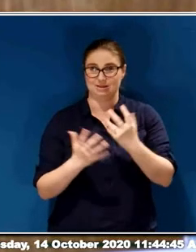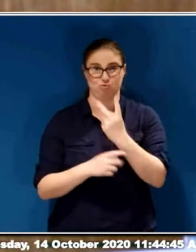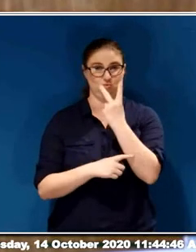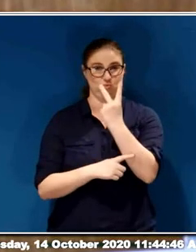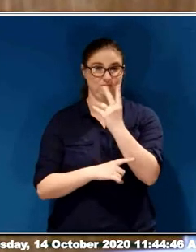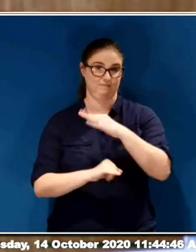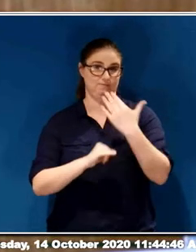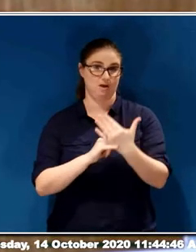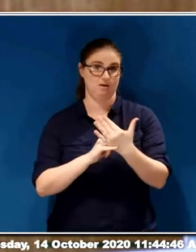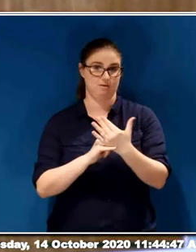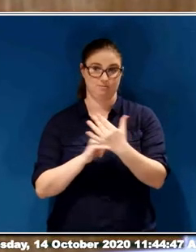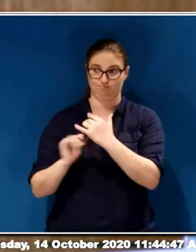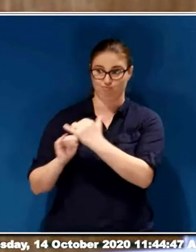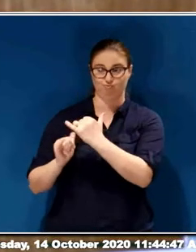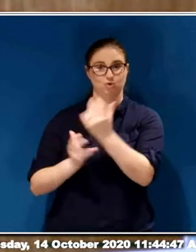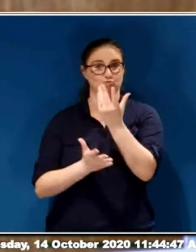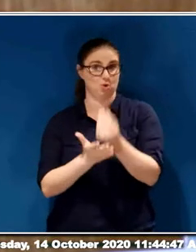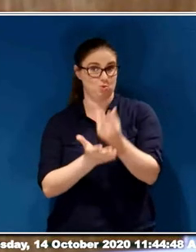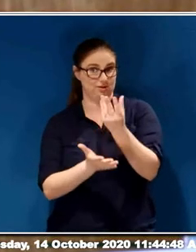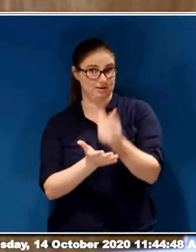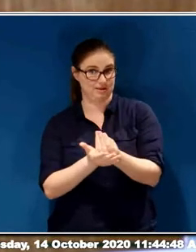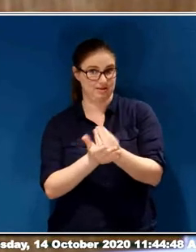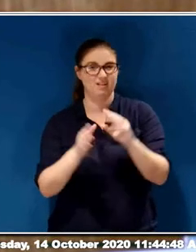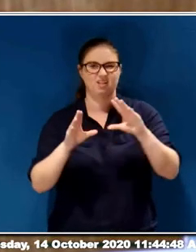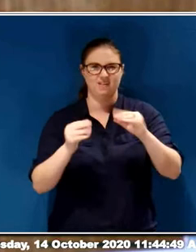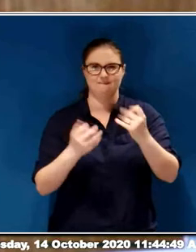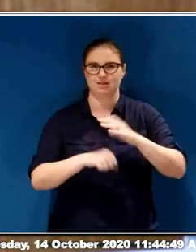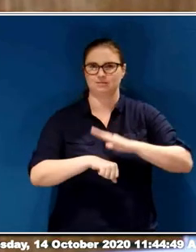questions, and that will be the conclusion of this witness's evidence.